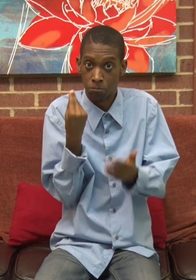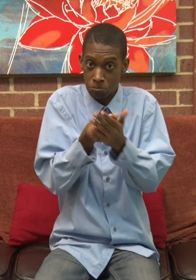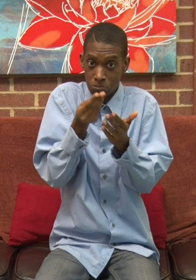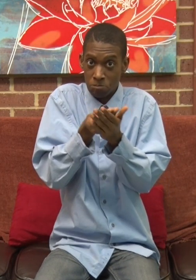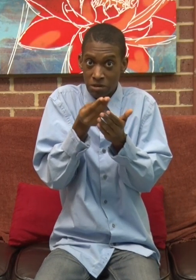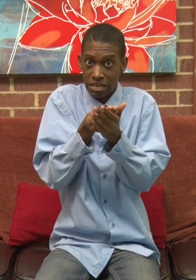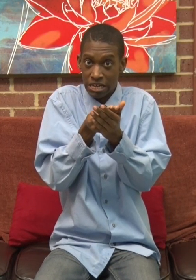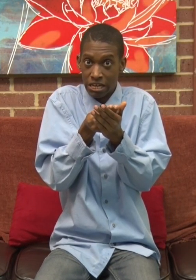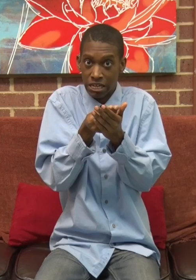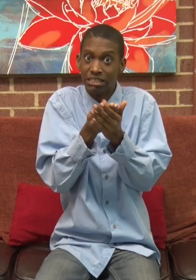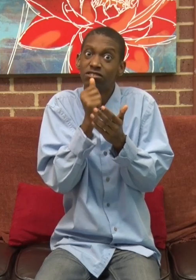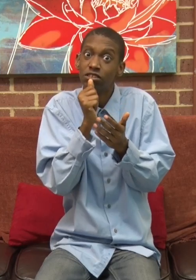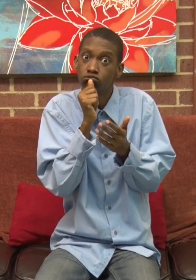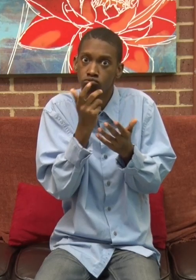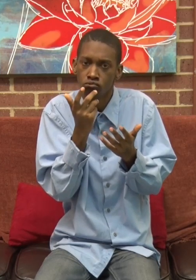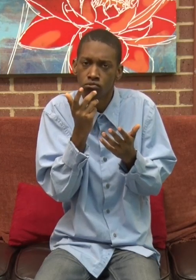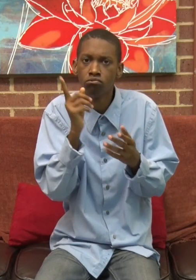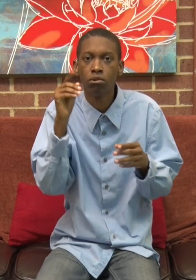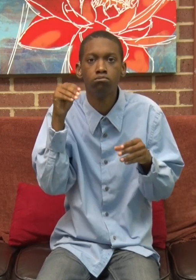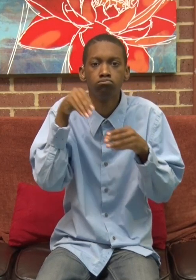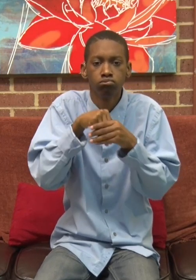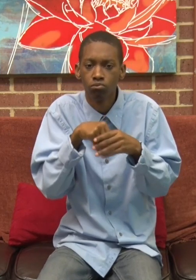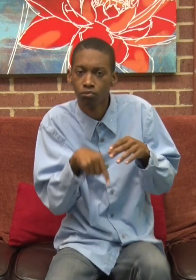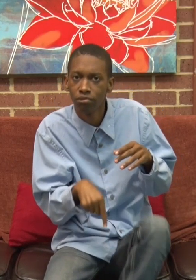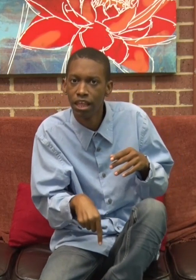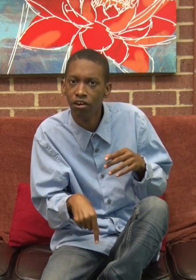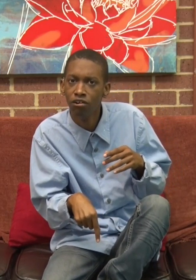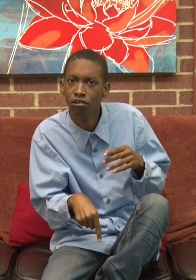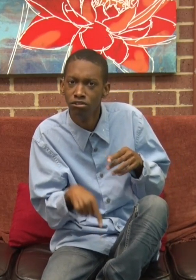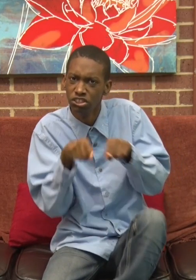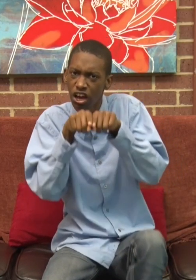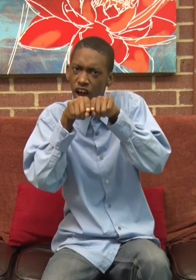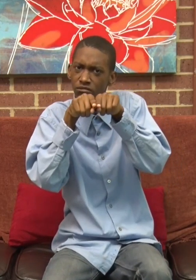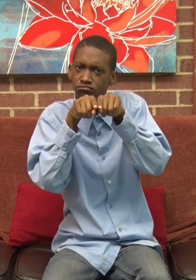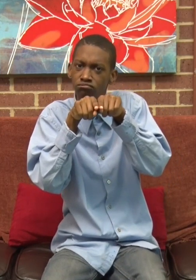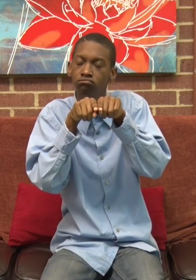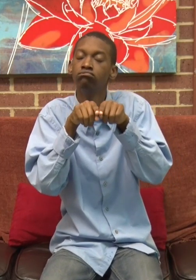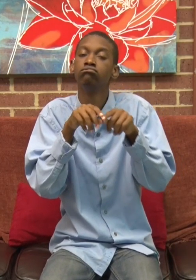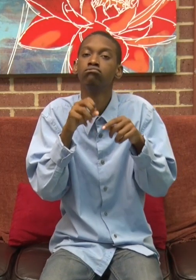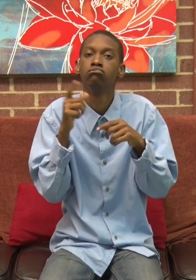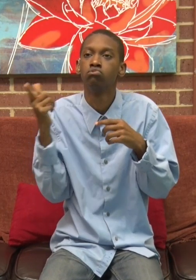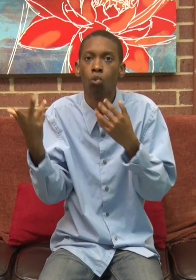Andrew, in the story, has money kept in secret and he put it in his sock.